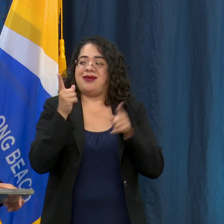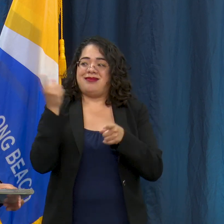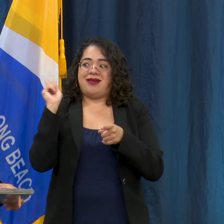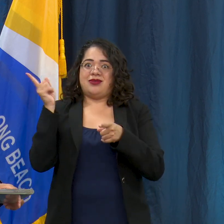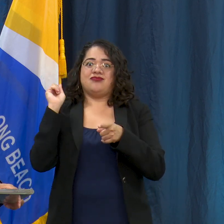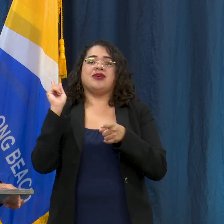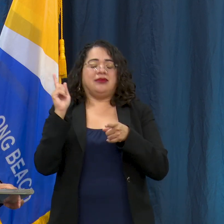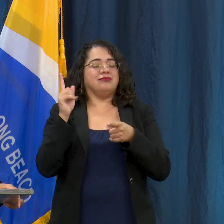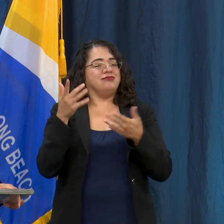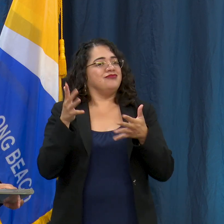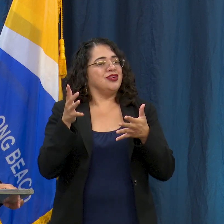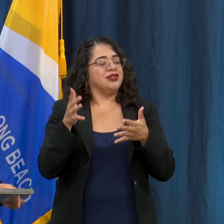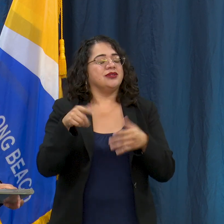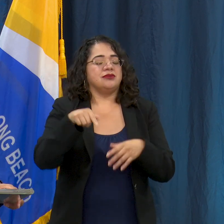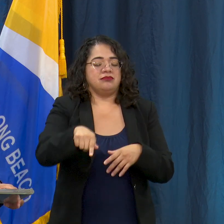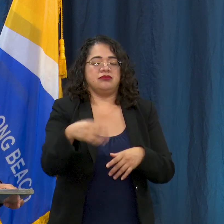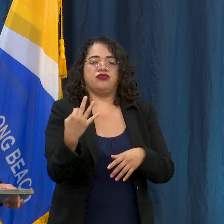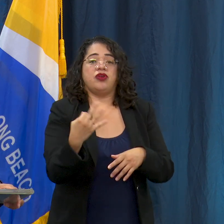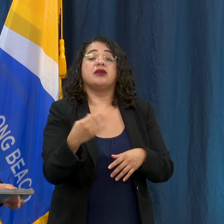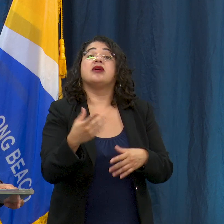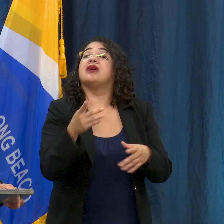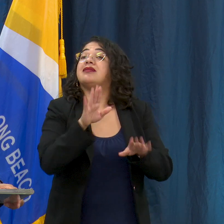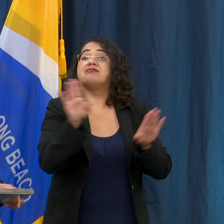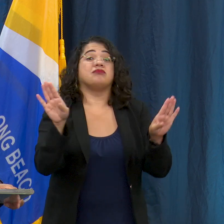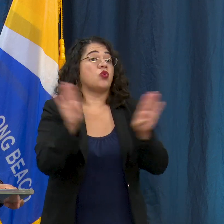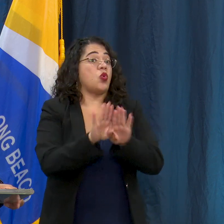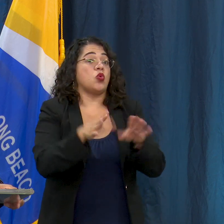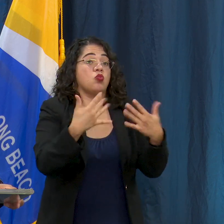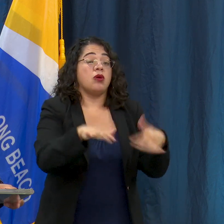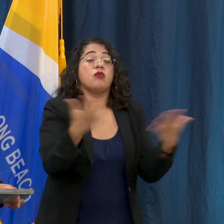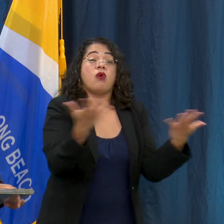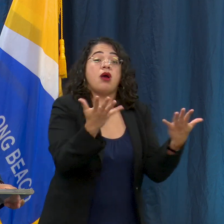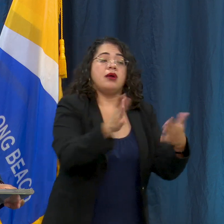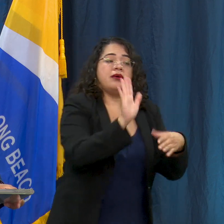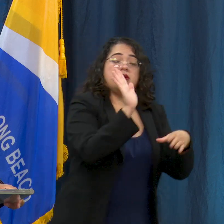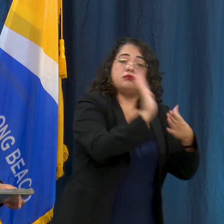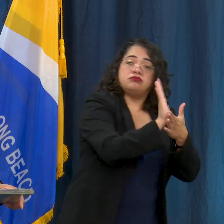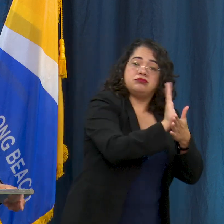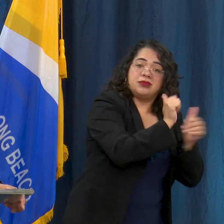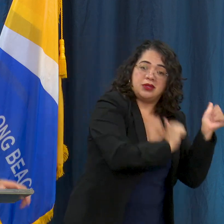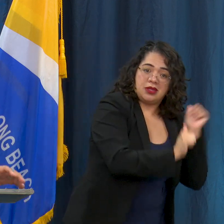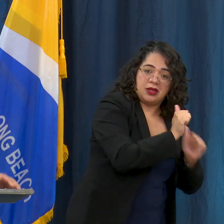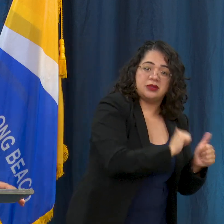allowed by the state, are movie theaters and other family fun centers.